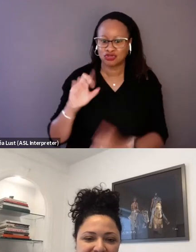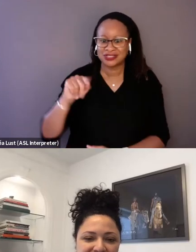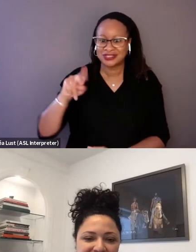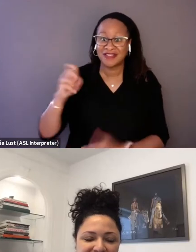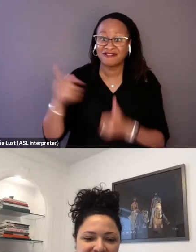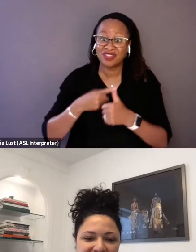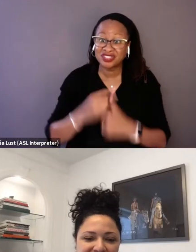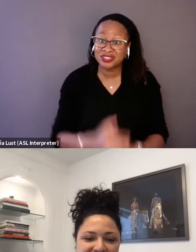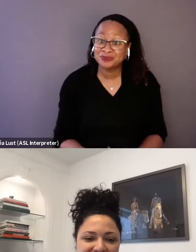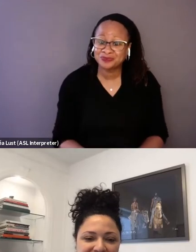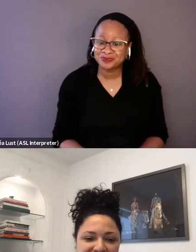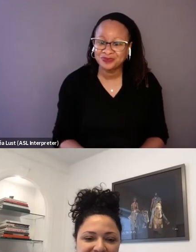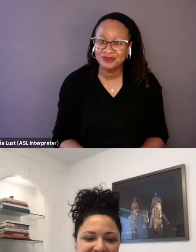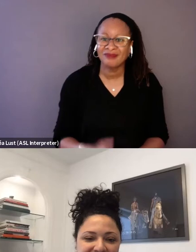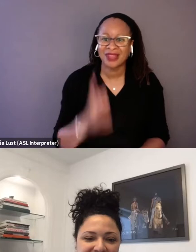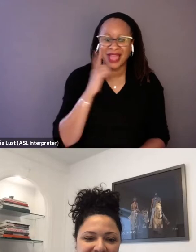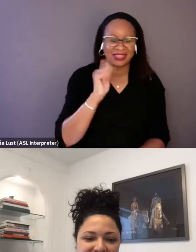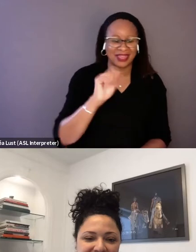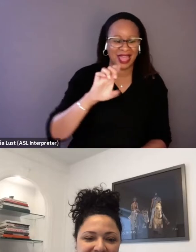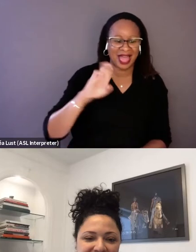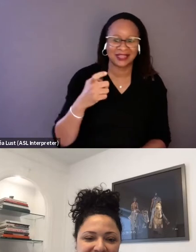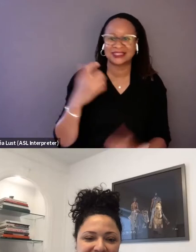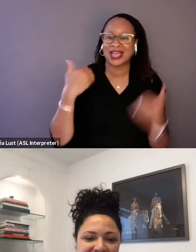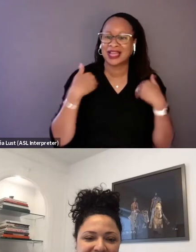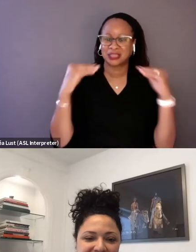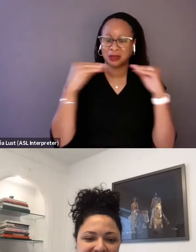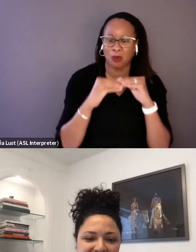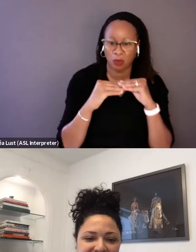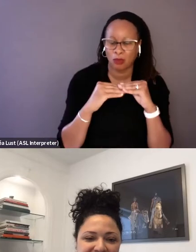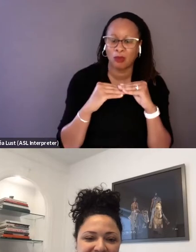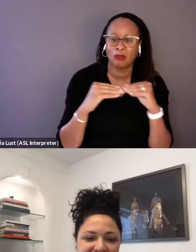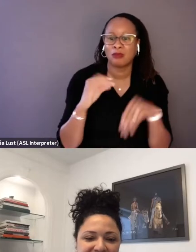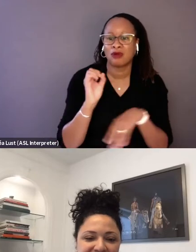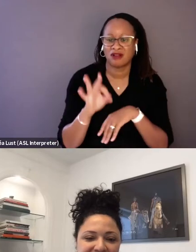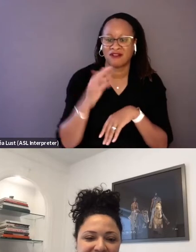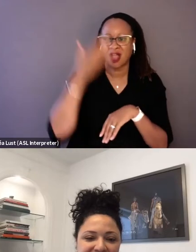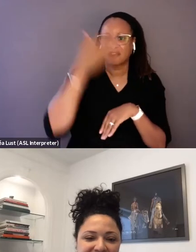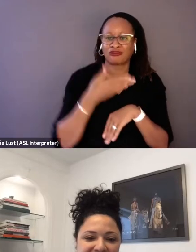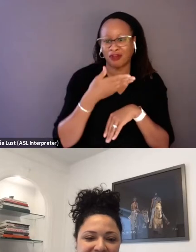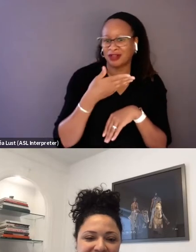I mean, I think Alex has more of a, you know, a front row seat to that than I do